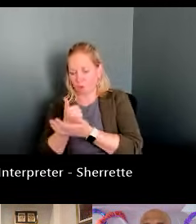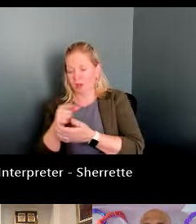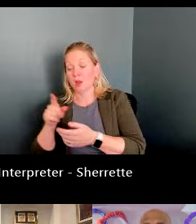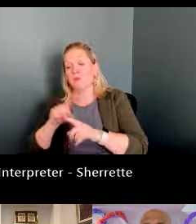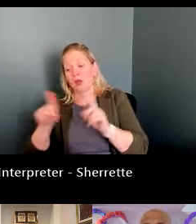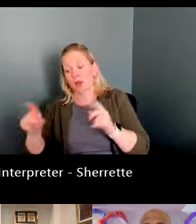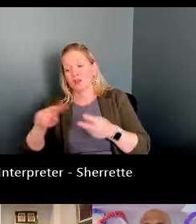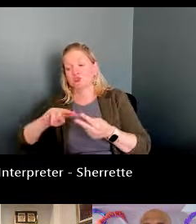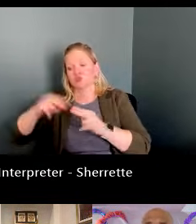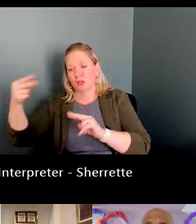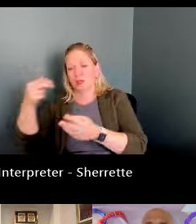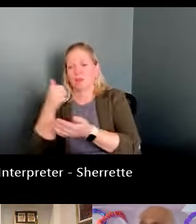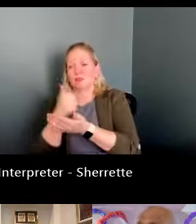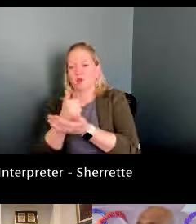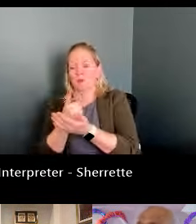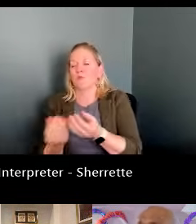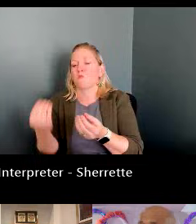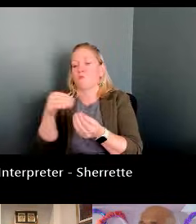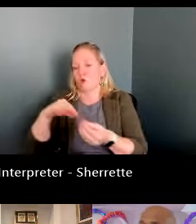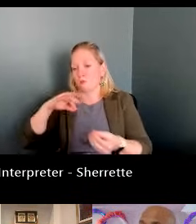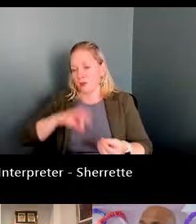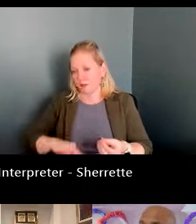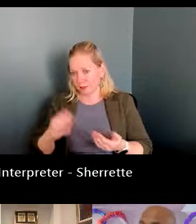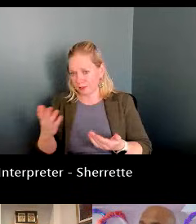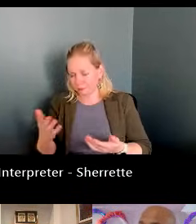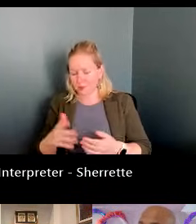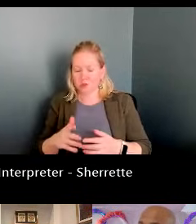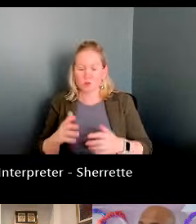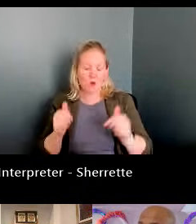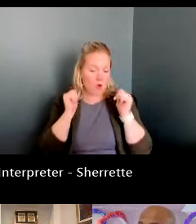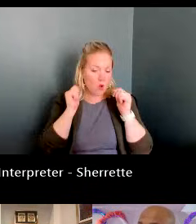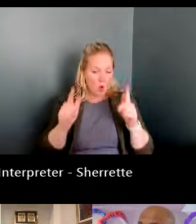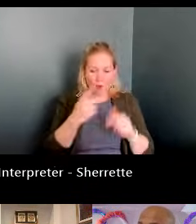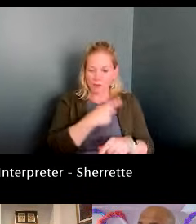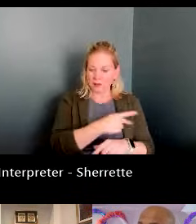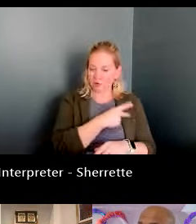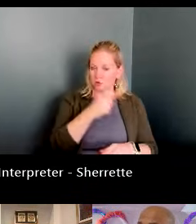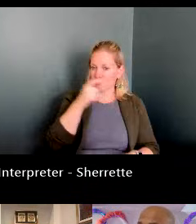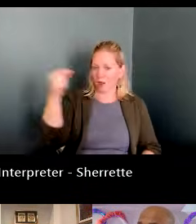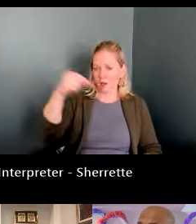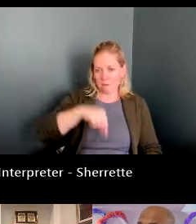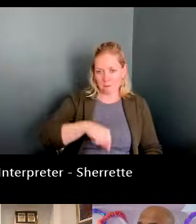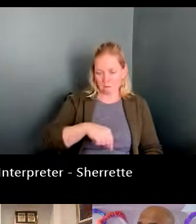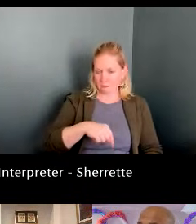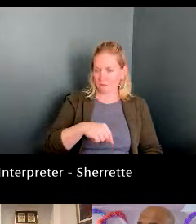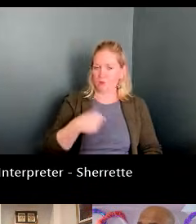we talk about this in every patient who comes to our clinic gets this entire -- you can imagine